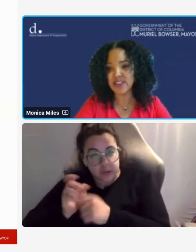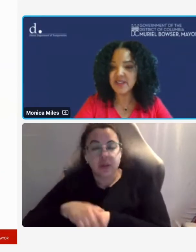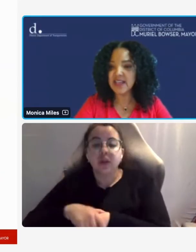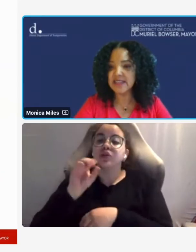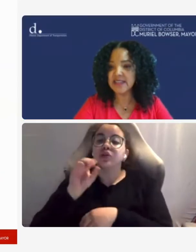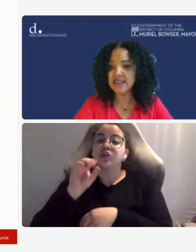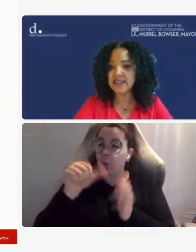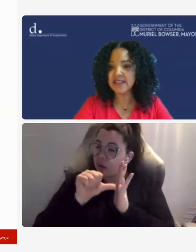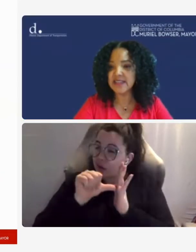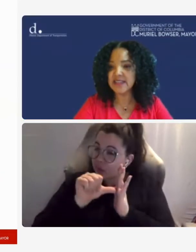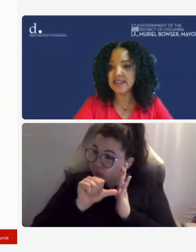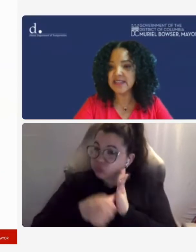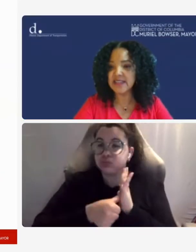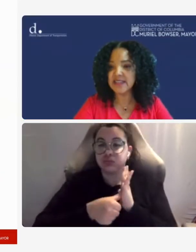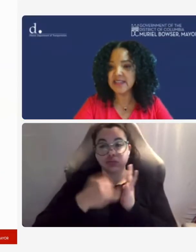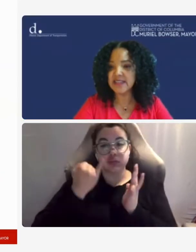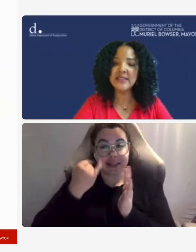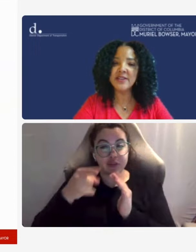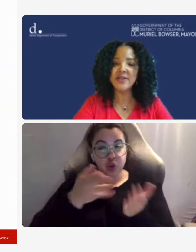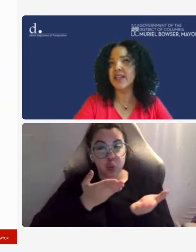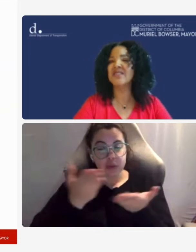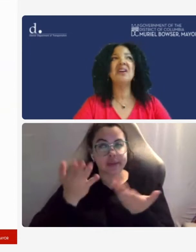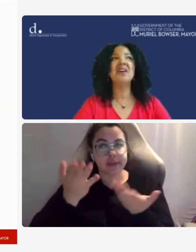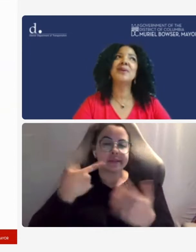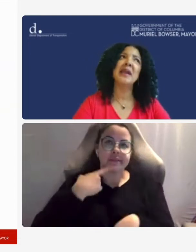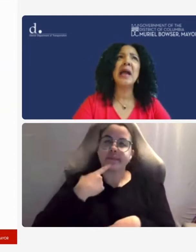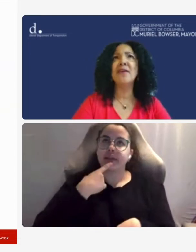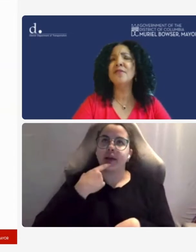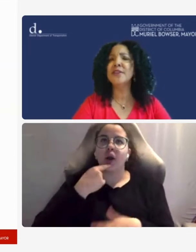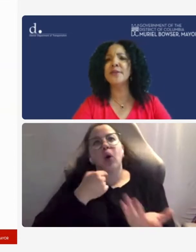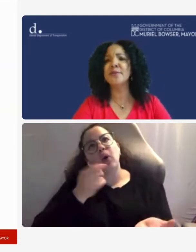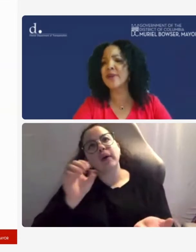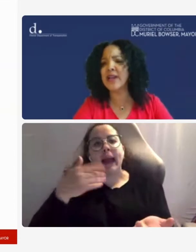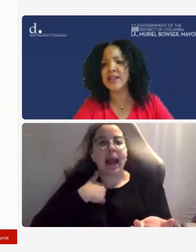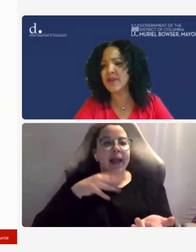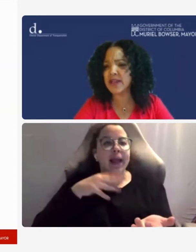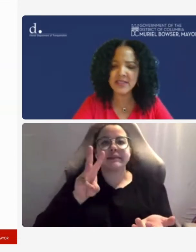emphasize that if you presented let's say you're saying okay i have fixed billable rate contracts